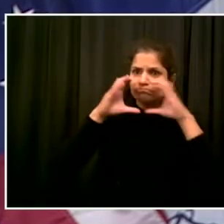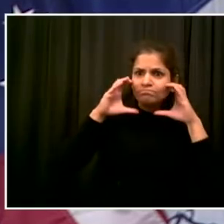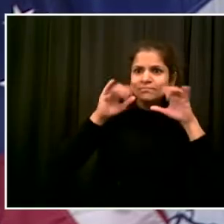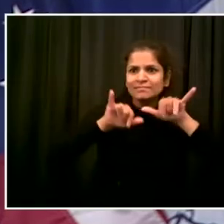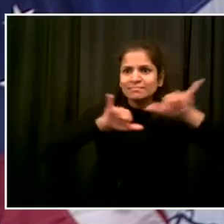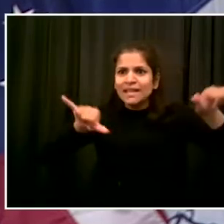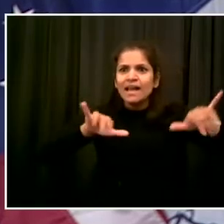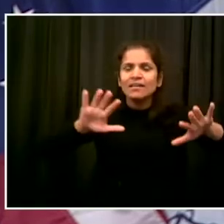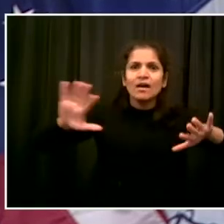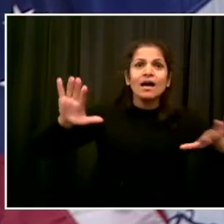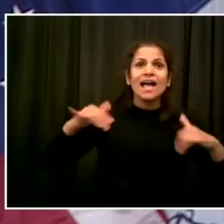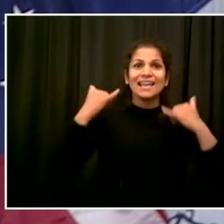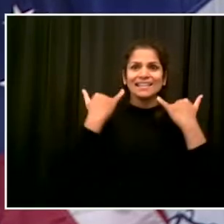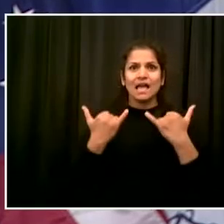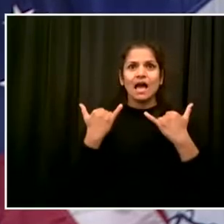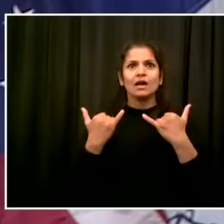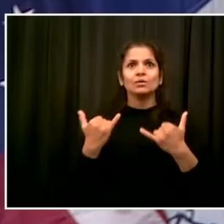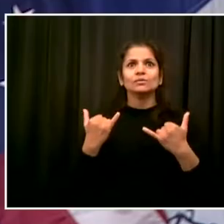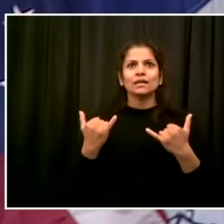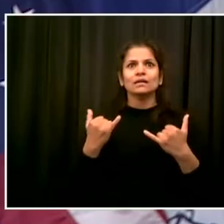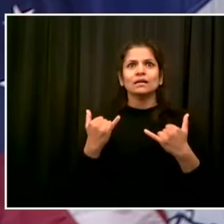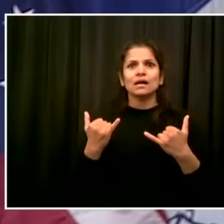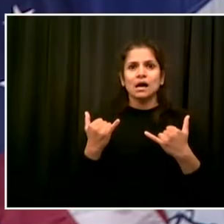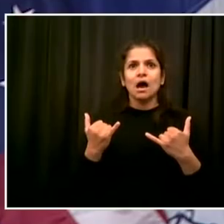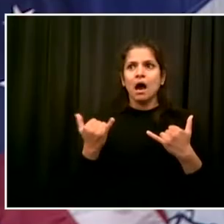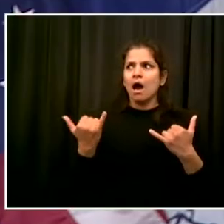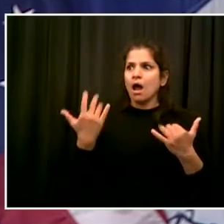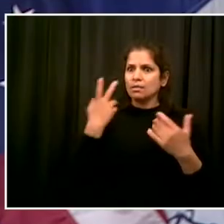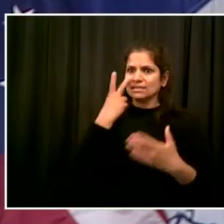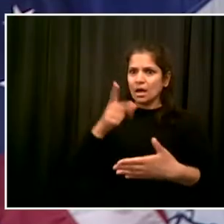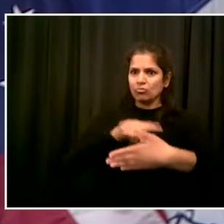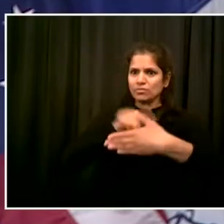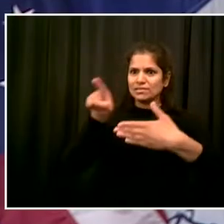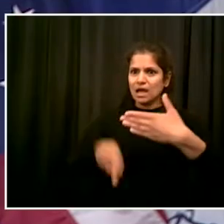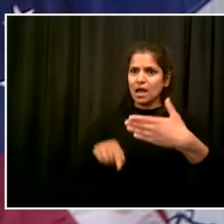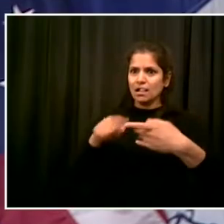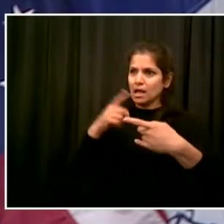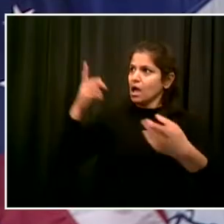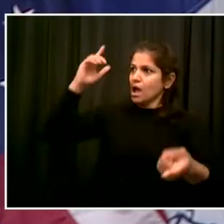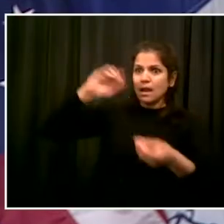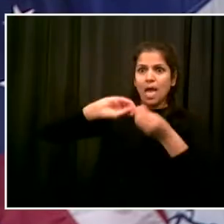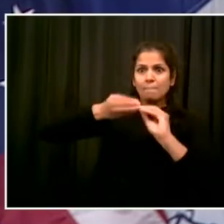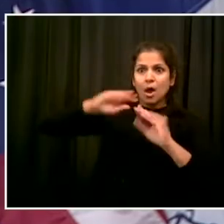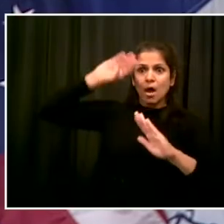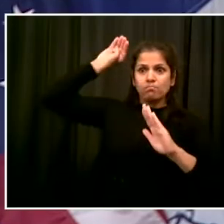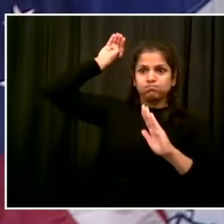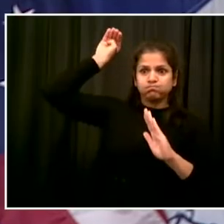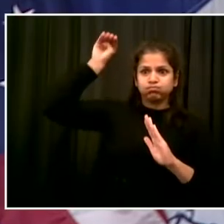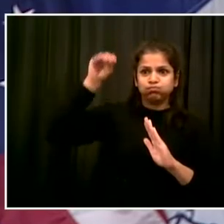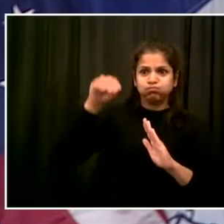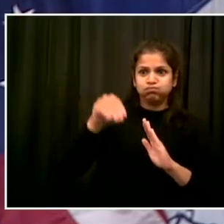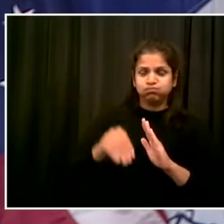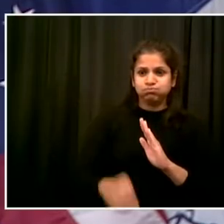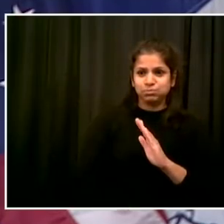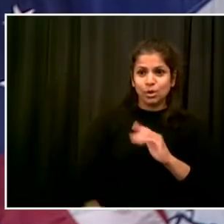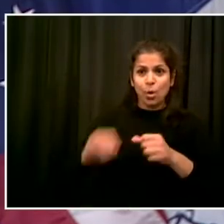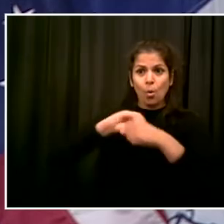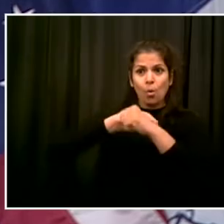YOU LITERALLY GET TO SEE THE FITRUS OF YOUR LABOR. A LOT OF TIMES U YOWORK AND WORK AND DON'T SEE THE RESULTS AND IT'S PAINFUL BUT THIS AIN'T ONE OF THEM. HTISI S WHERE